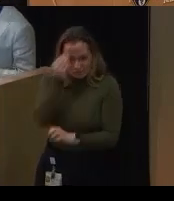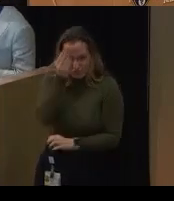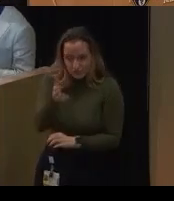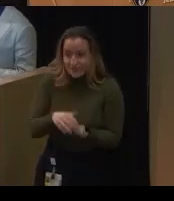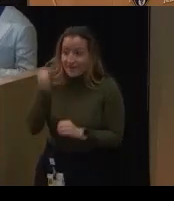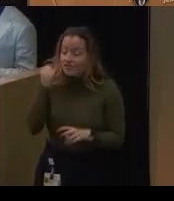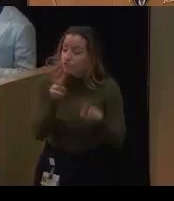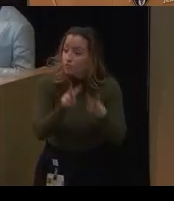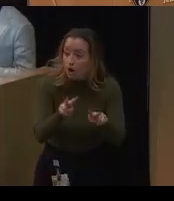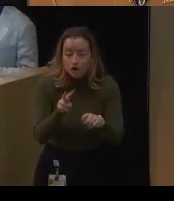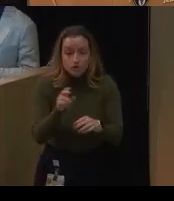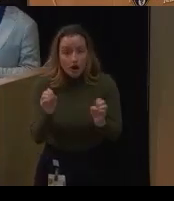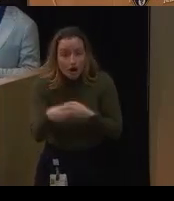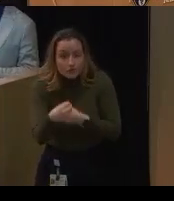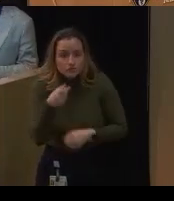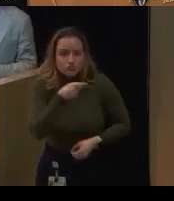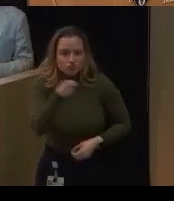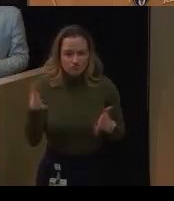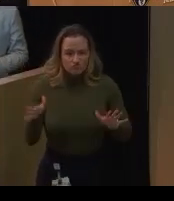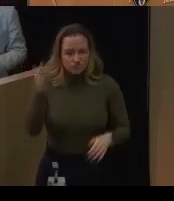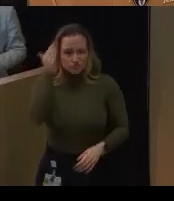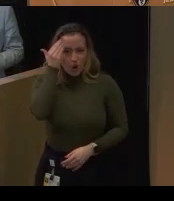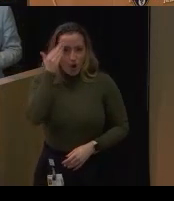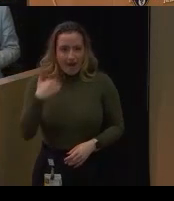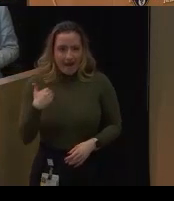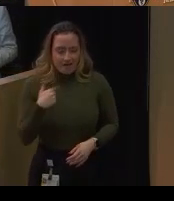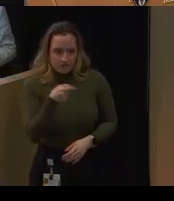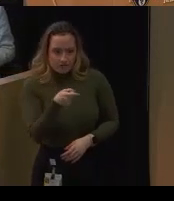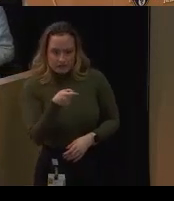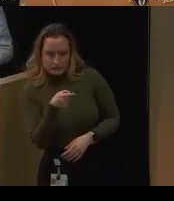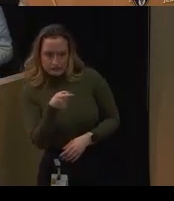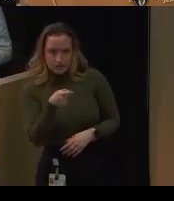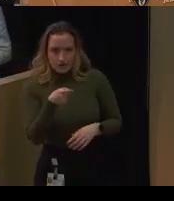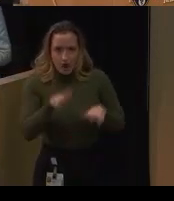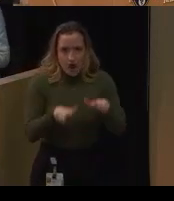office you know that it features these horribly uncomfortable awkward and inappropriate social